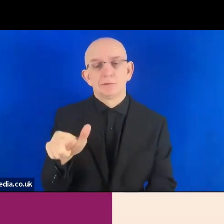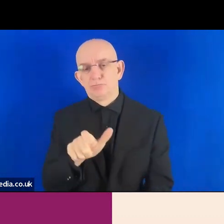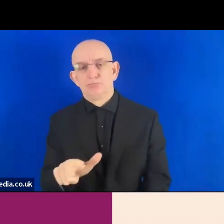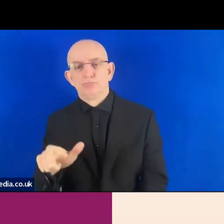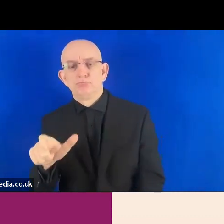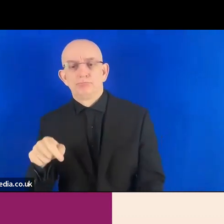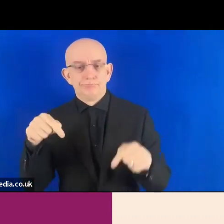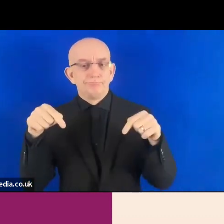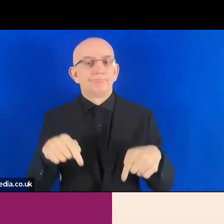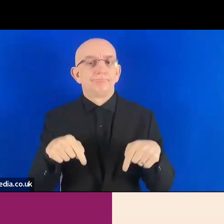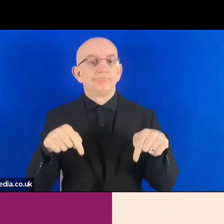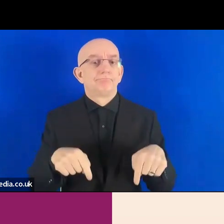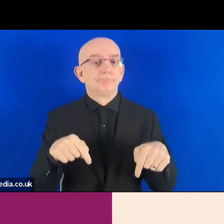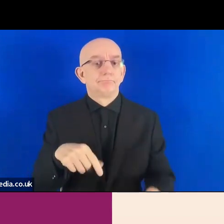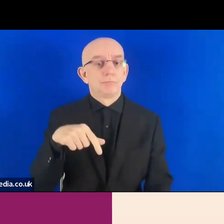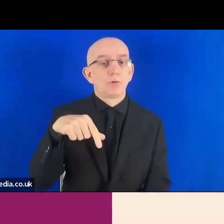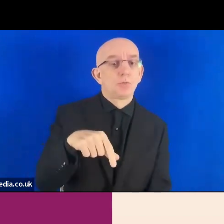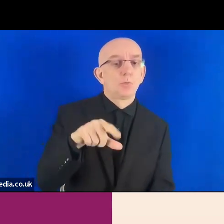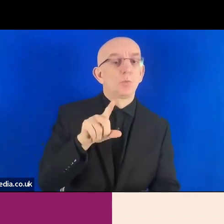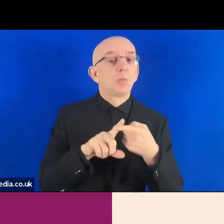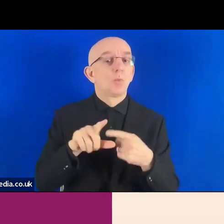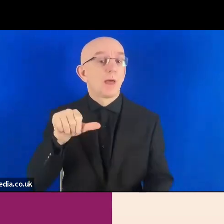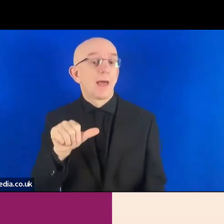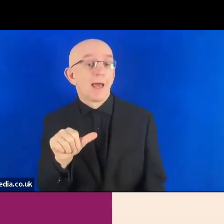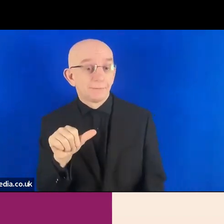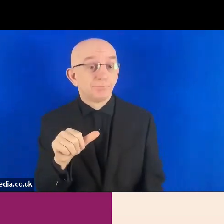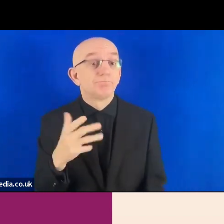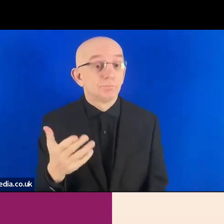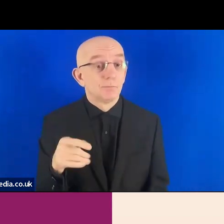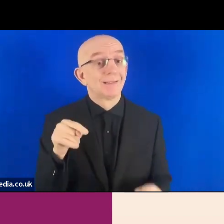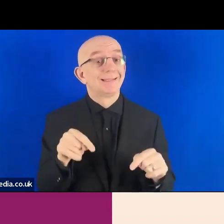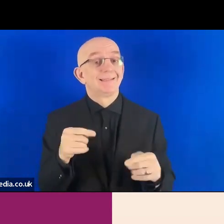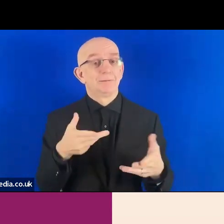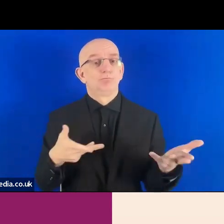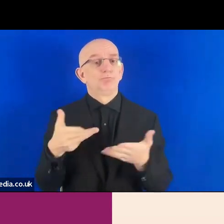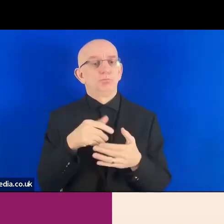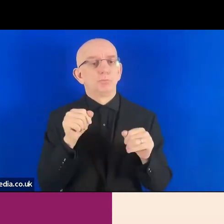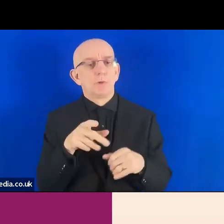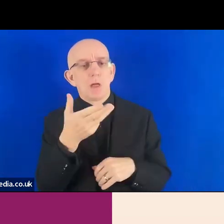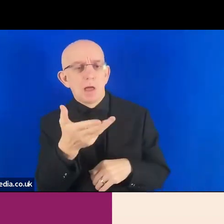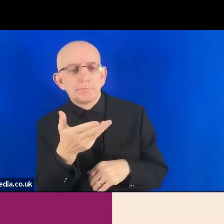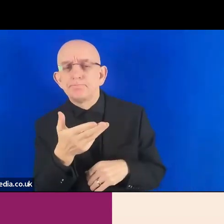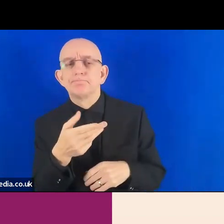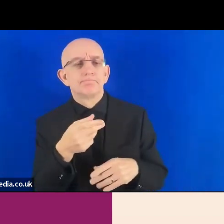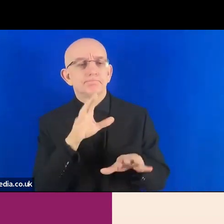This way, we can follow up and they can. They'll type it to you or we'll know to answer them.